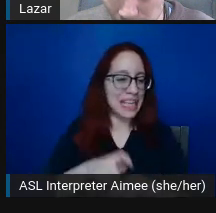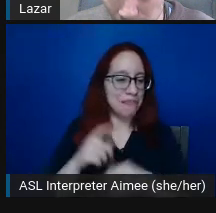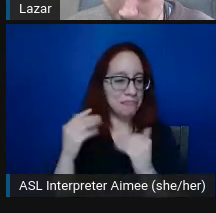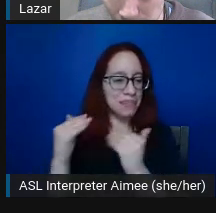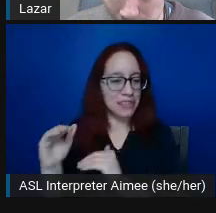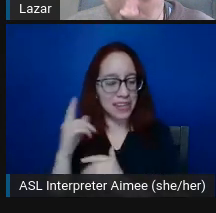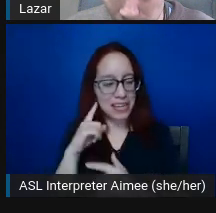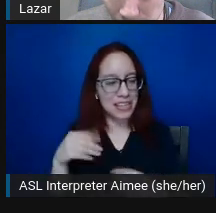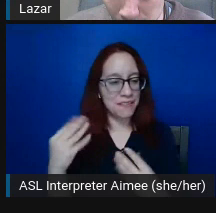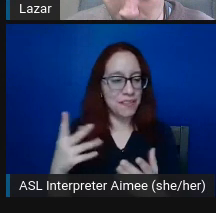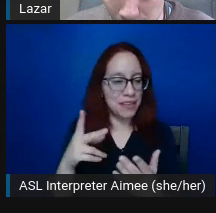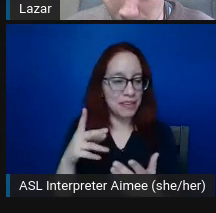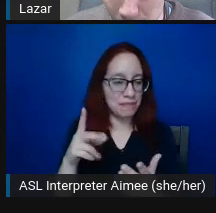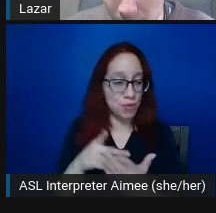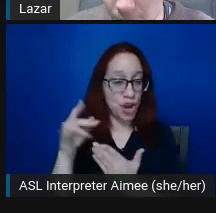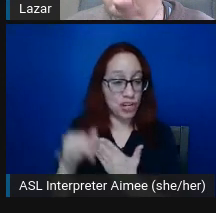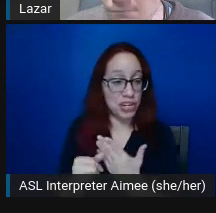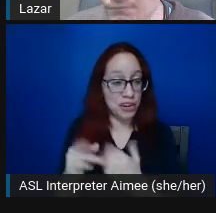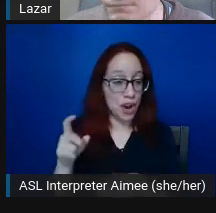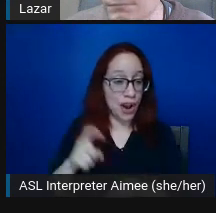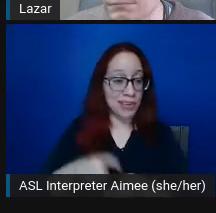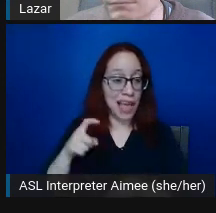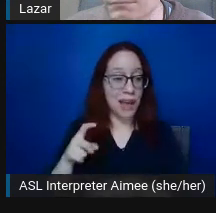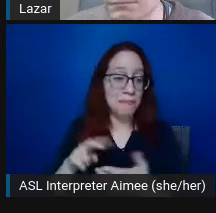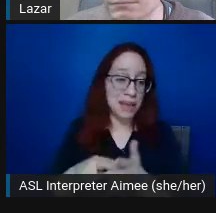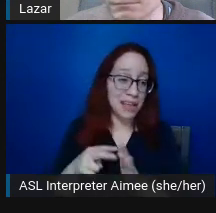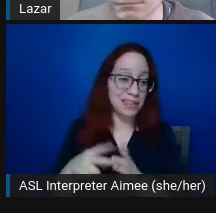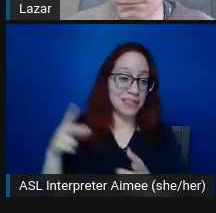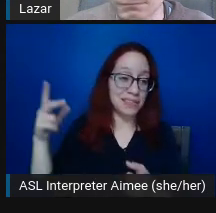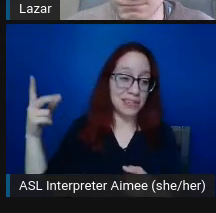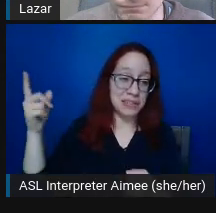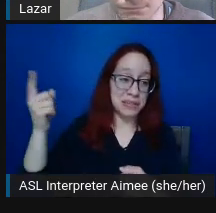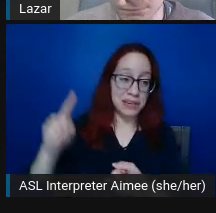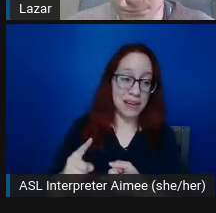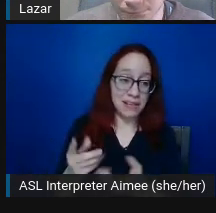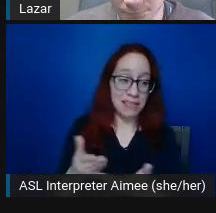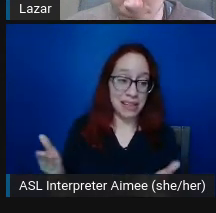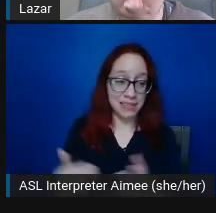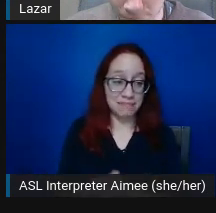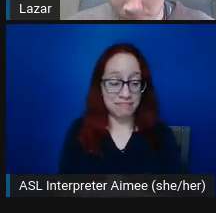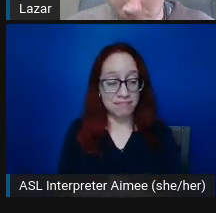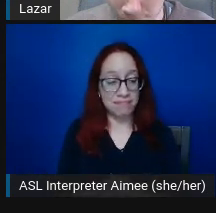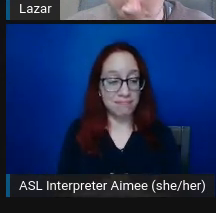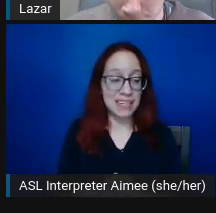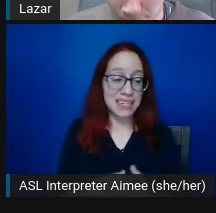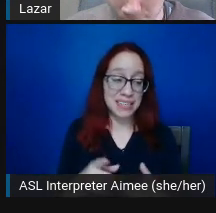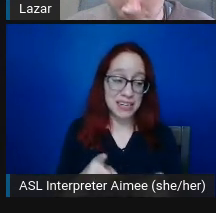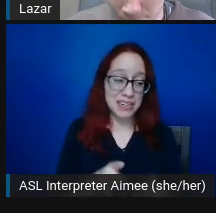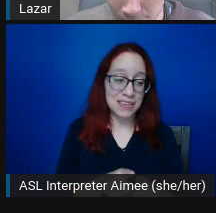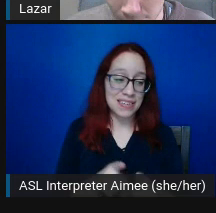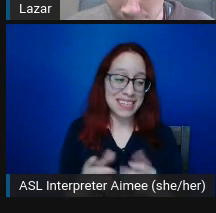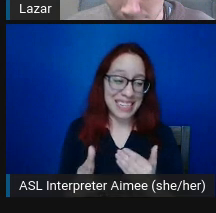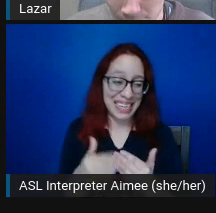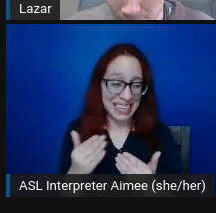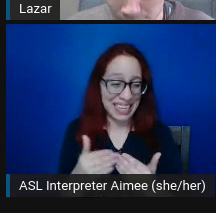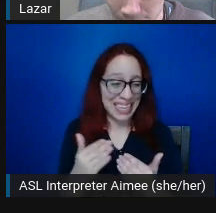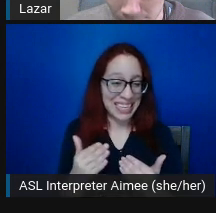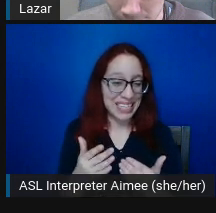in time requires cutting corners. Of course, it is very easy to get seduced by specific ratios